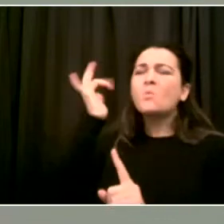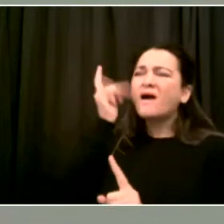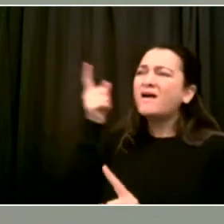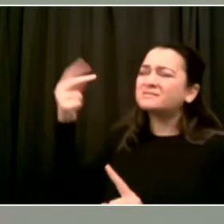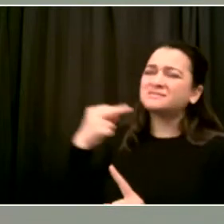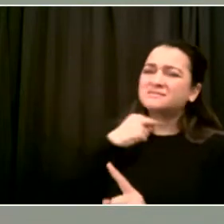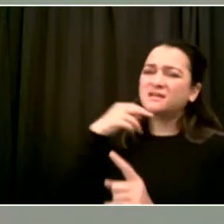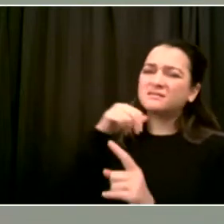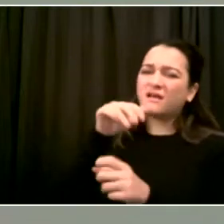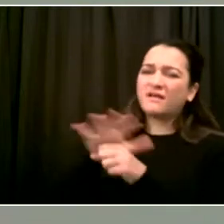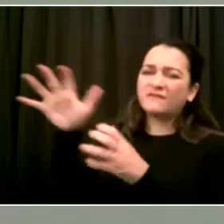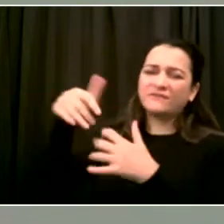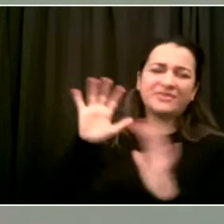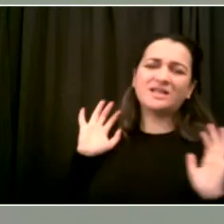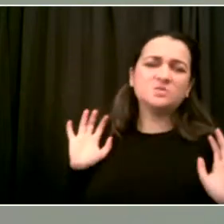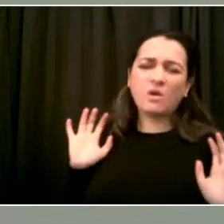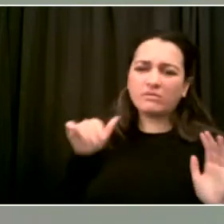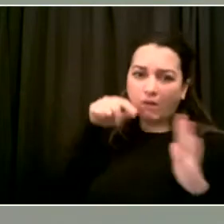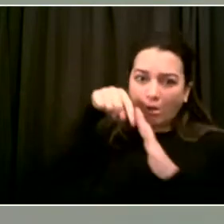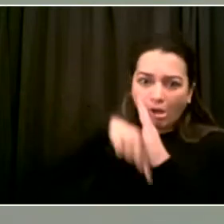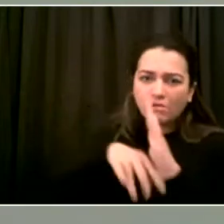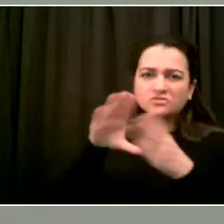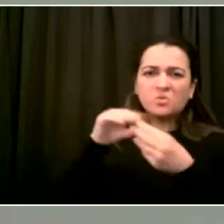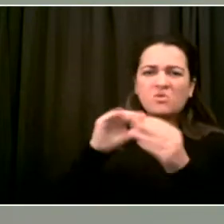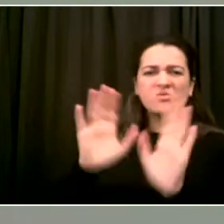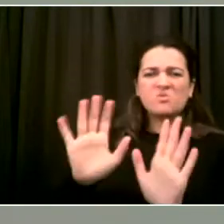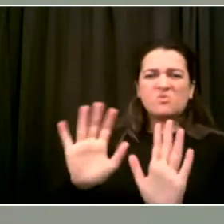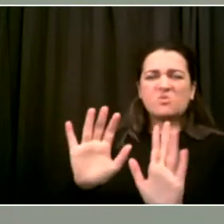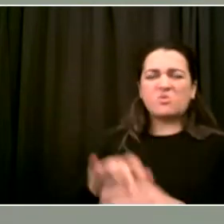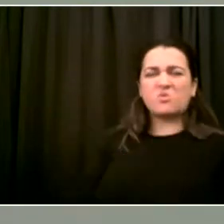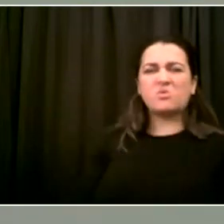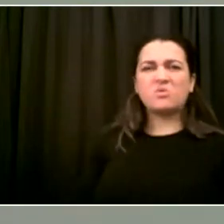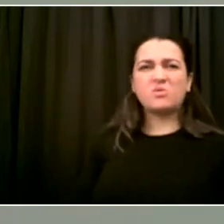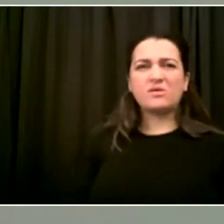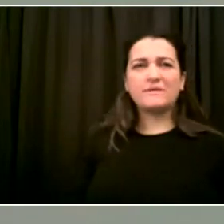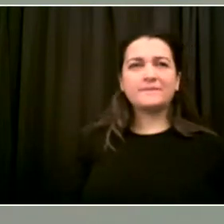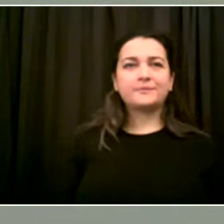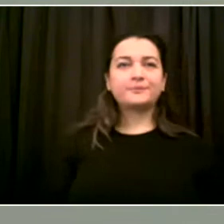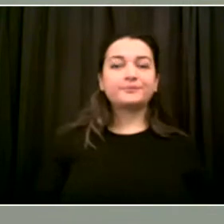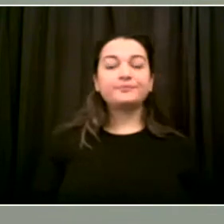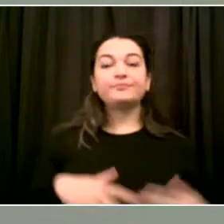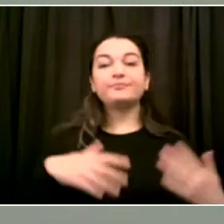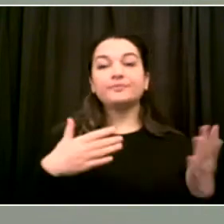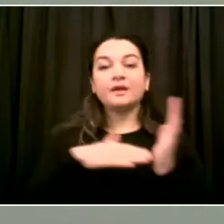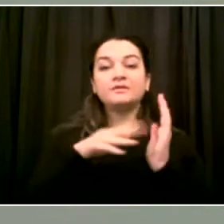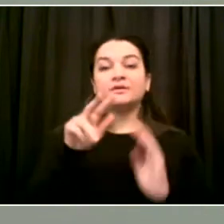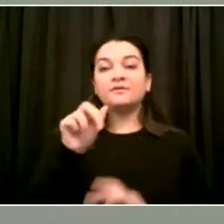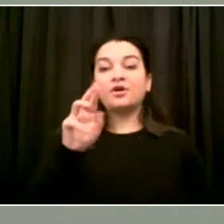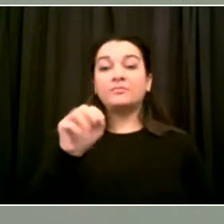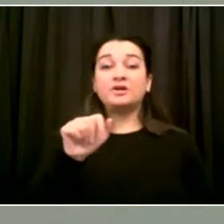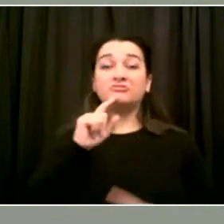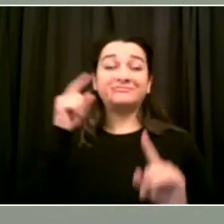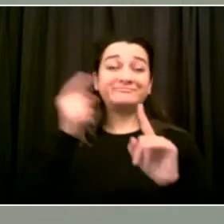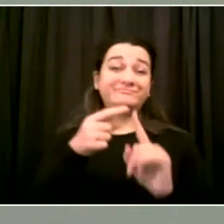HISTORY OF VACCINE, BOTTOM- LINE QUESTION, WHAT COULD'VE BEEN DONE TO SPEEDED UP AS BEST YOU KNOW? AT THIS POINT I'M NOT SURRE THTHREE'S ANYTHING WE KNOW WHAT